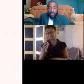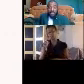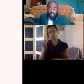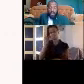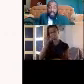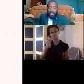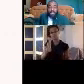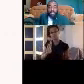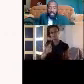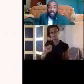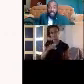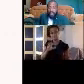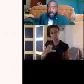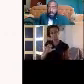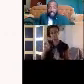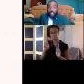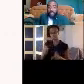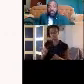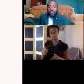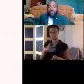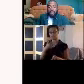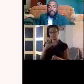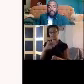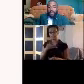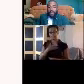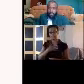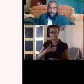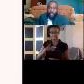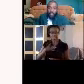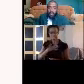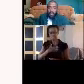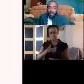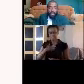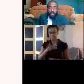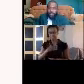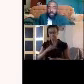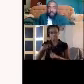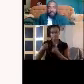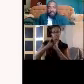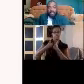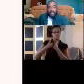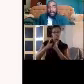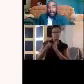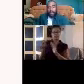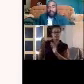it is hard, because it is challenging, it is disruptive, then, then let it be, so.